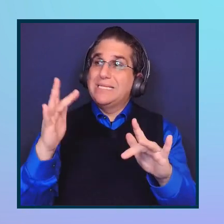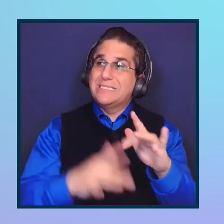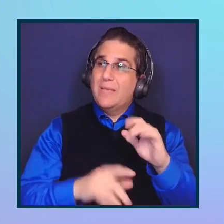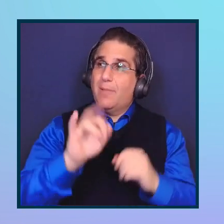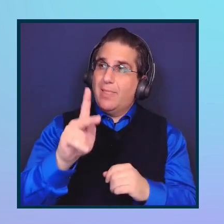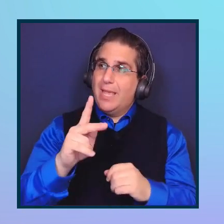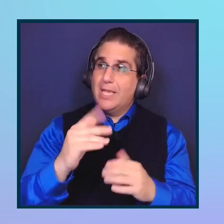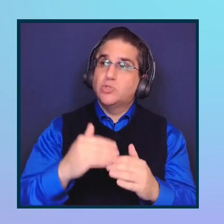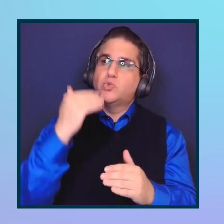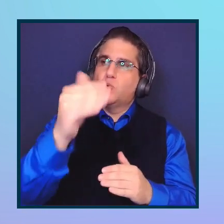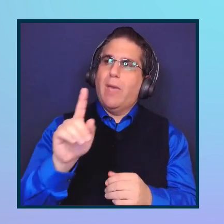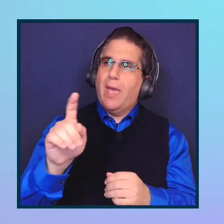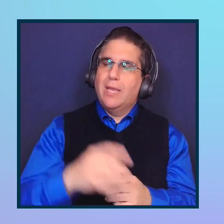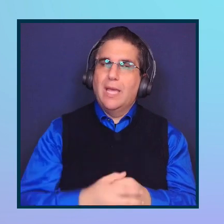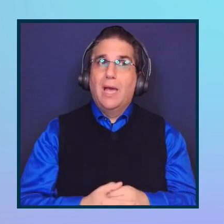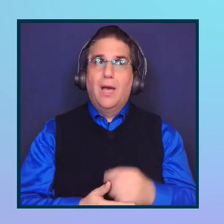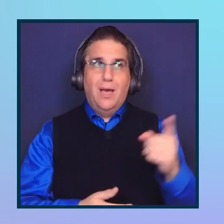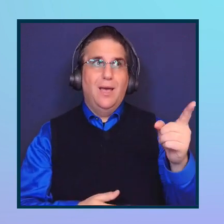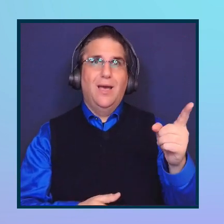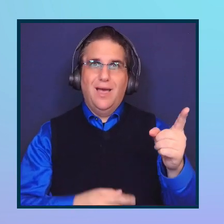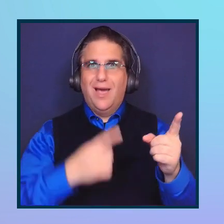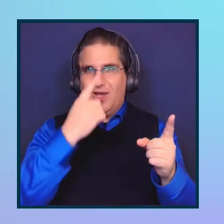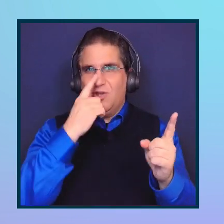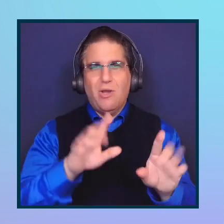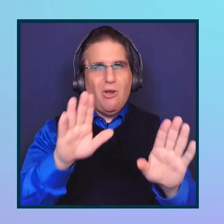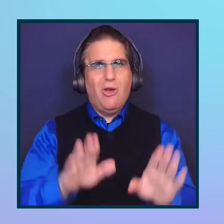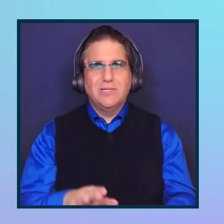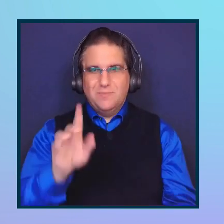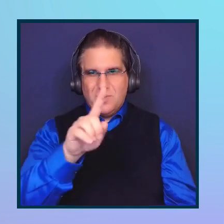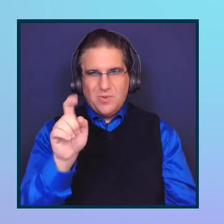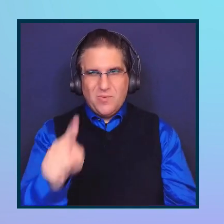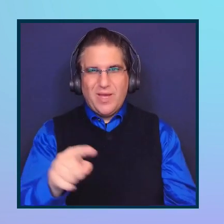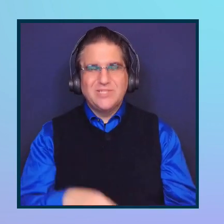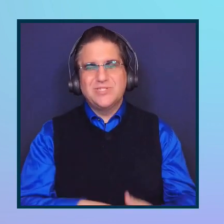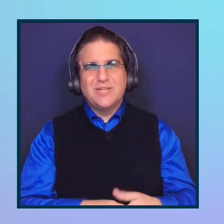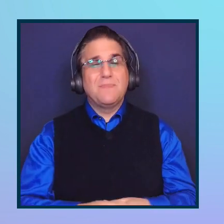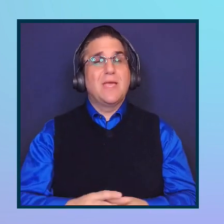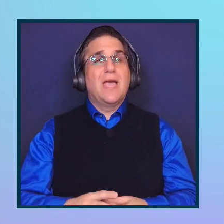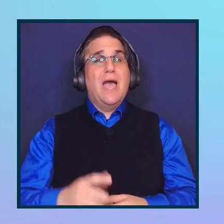Agreed, when we, yeah, that's an awesome question. I presented only the skip filters,